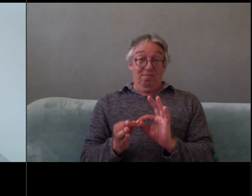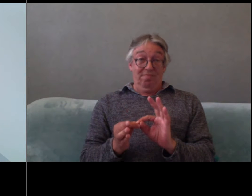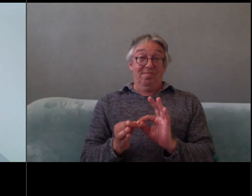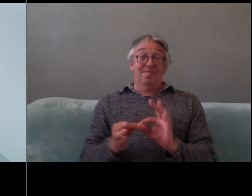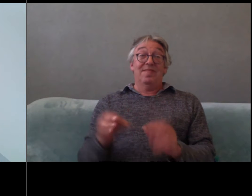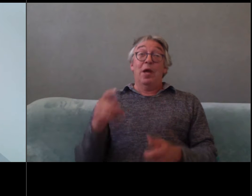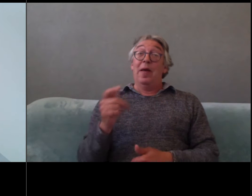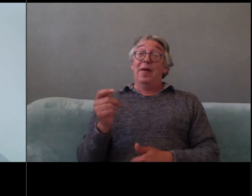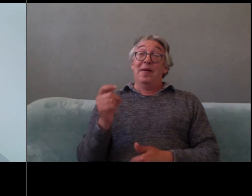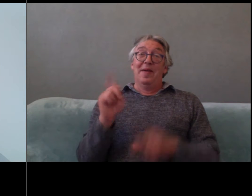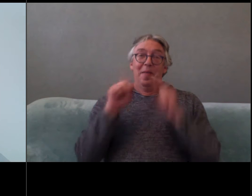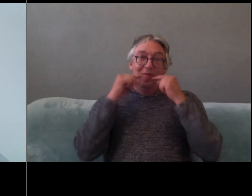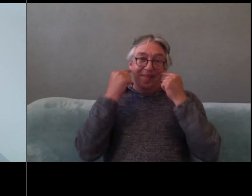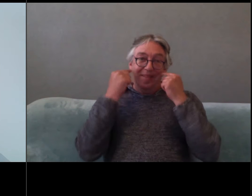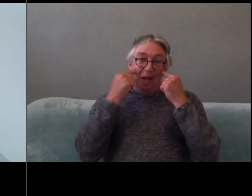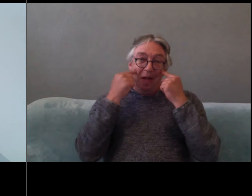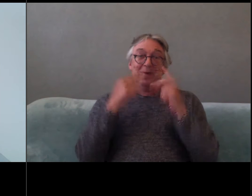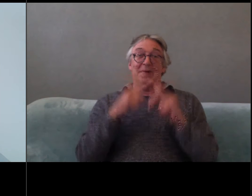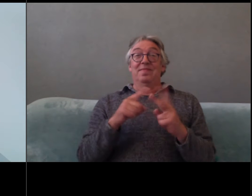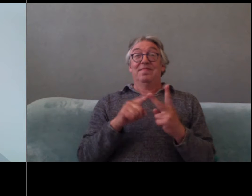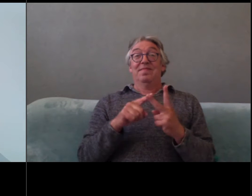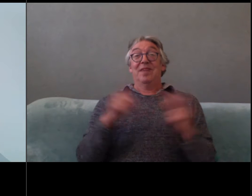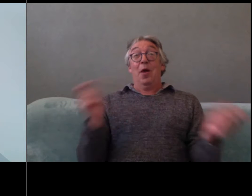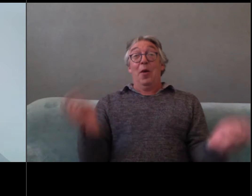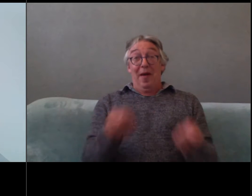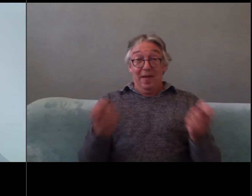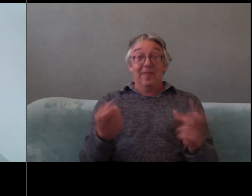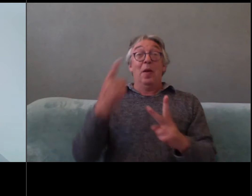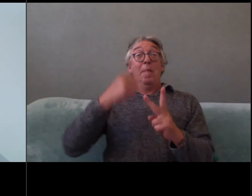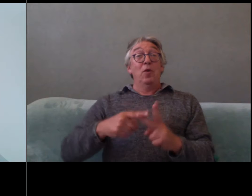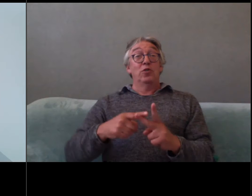I'd like to thank the speakers for taking the time to be with us.